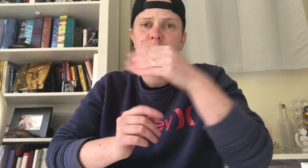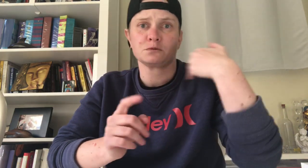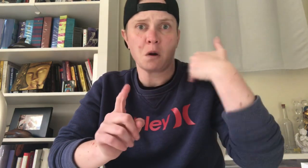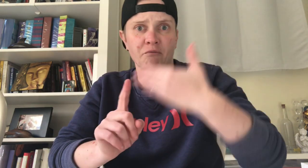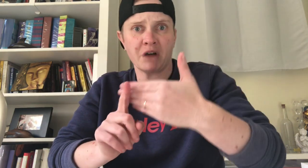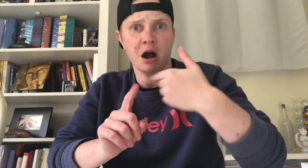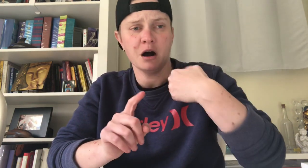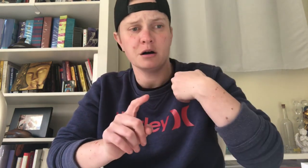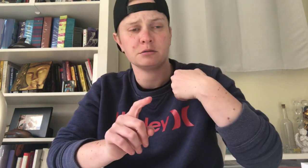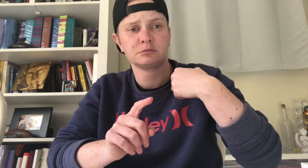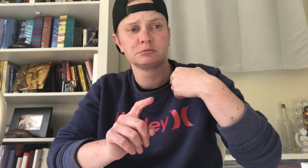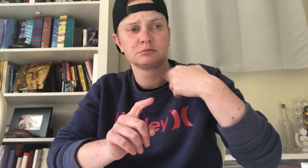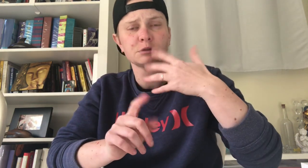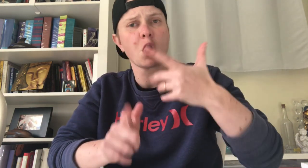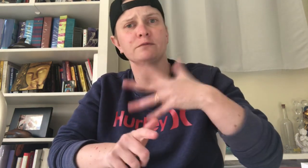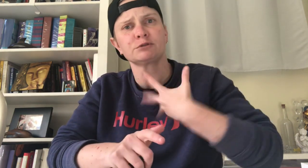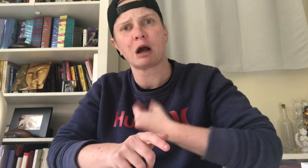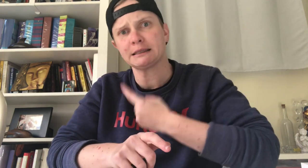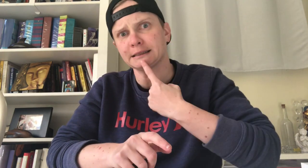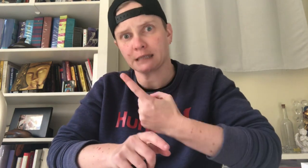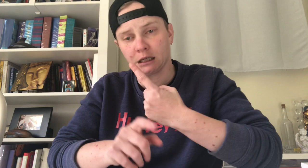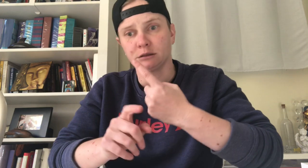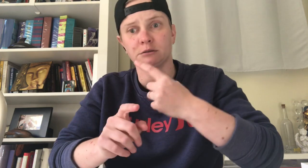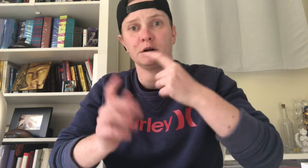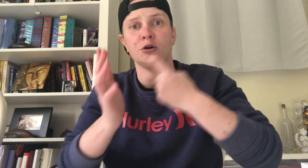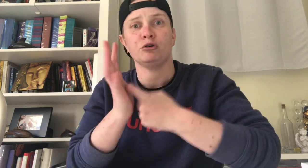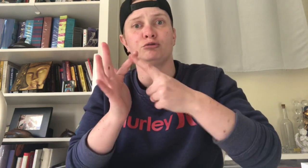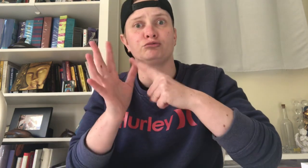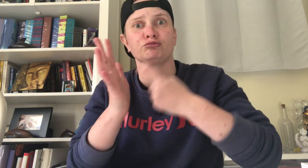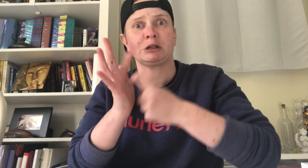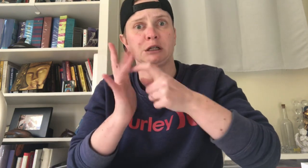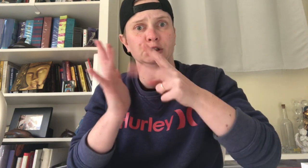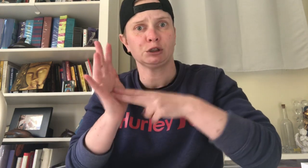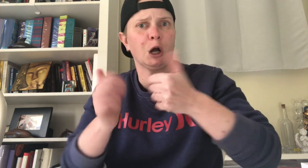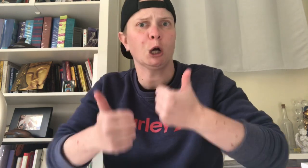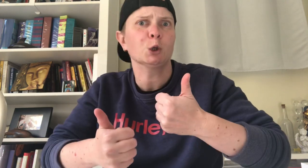So far I've heard from many transgender people have said Reardon is good